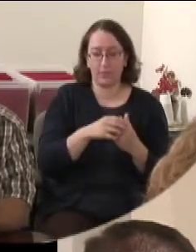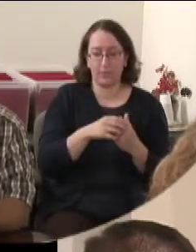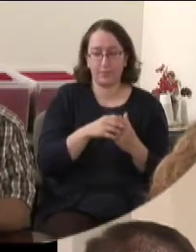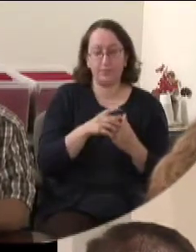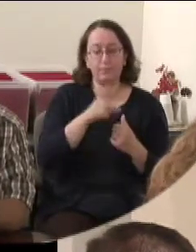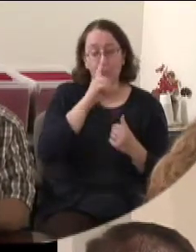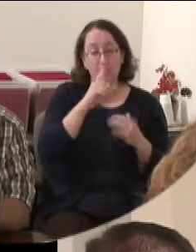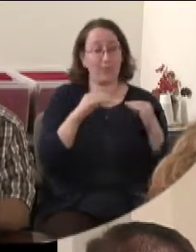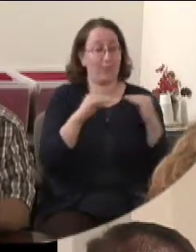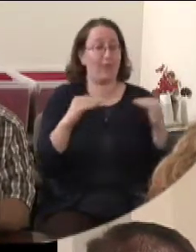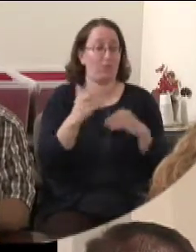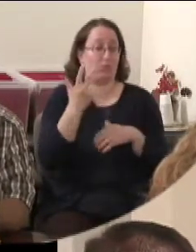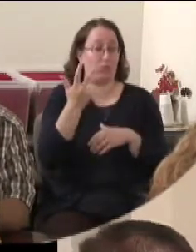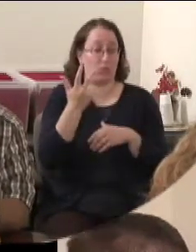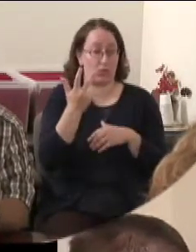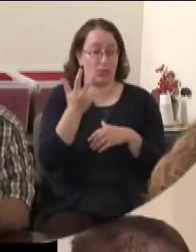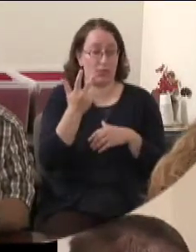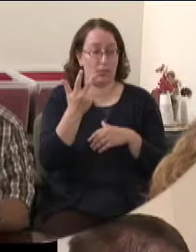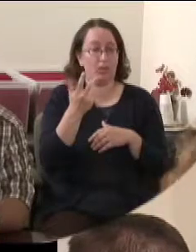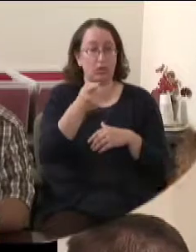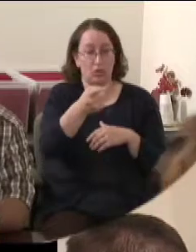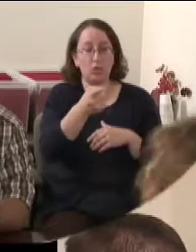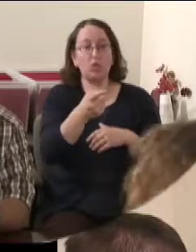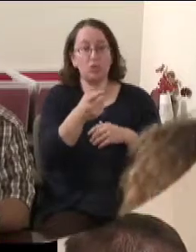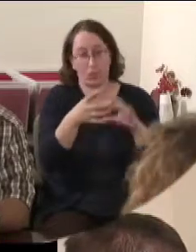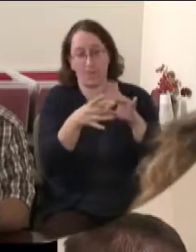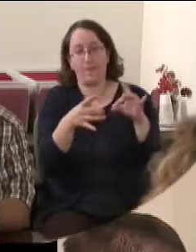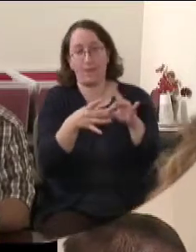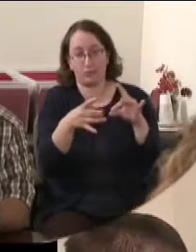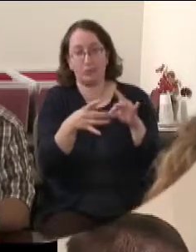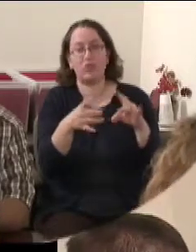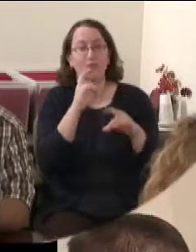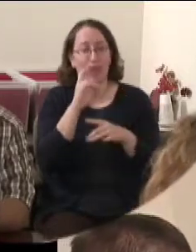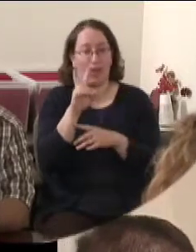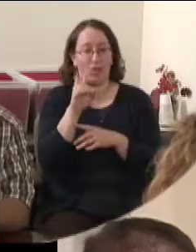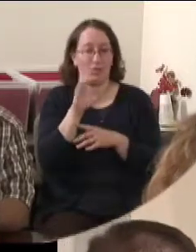The Level III that you mentioned, the Vocational Evaluation,